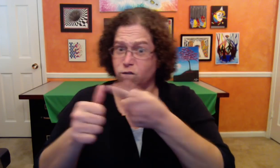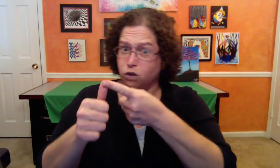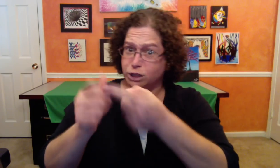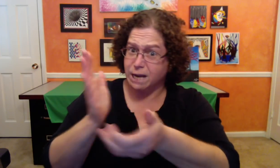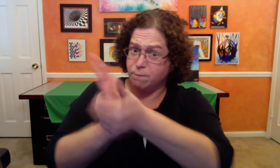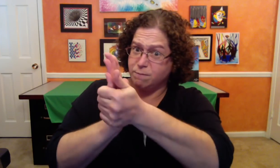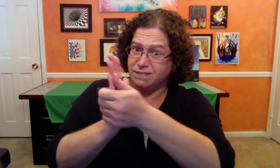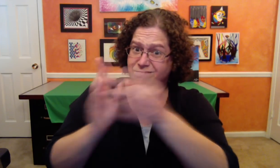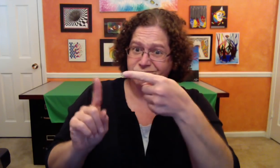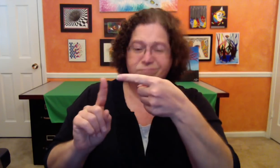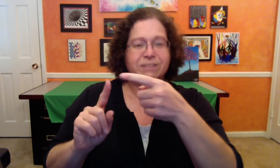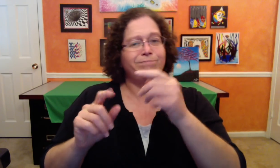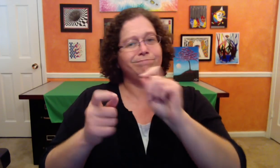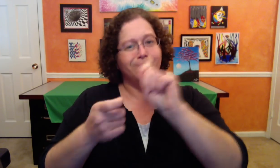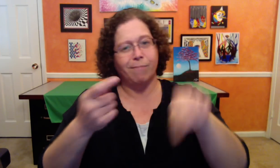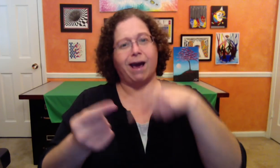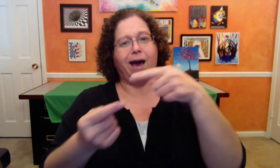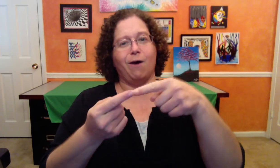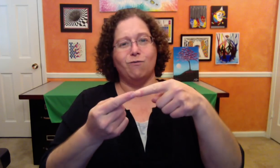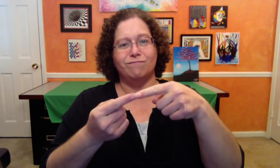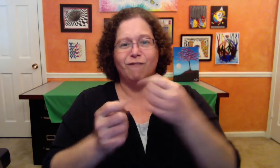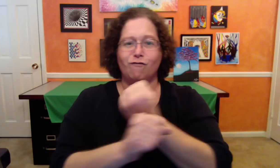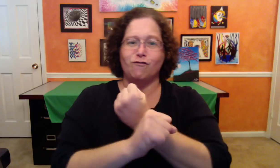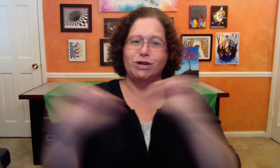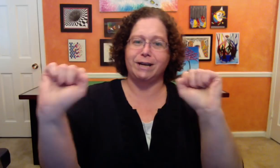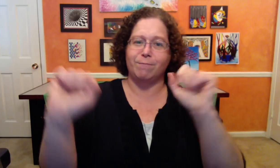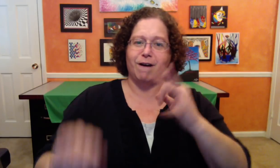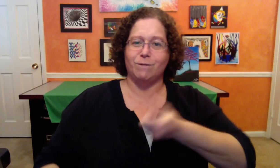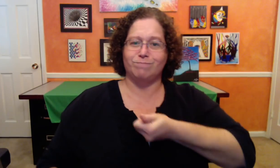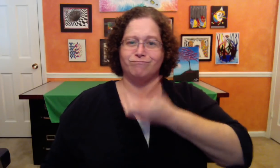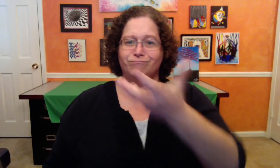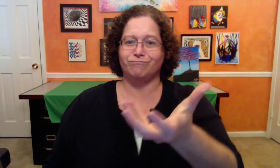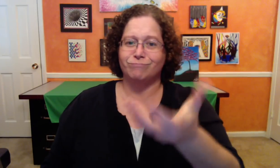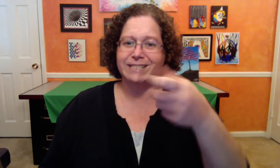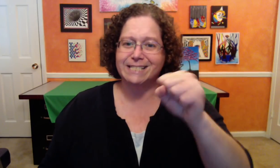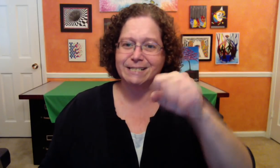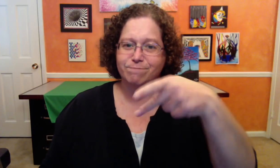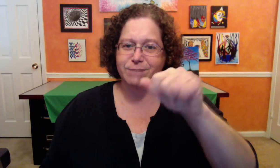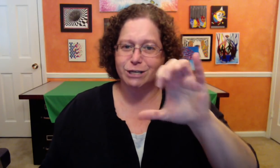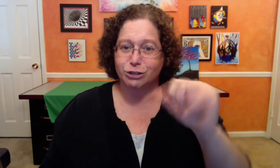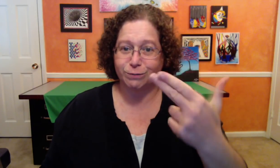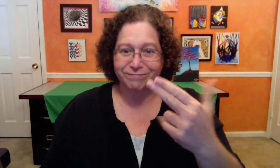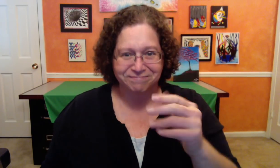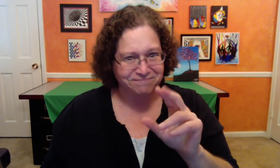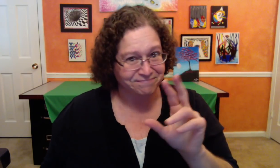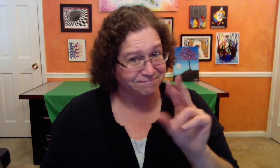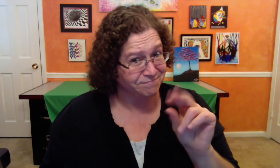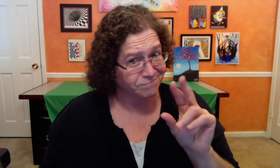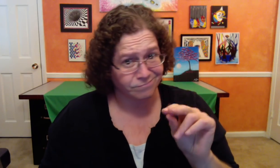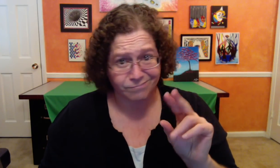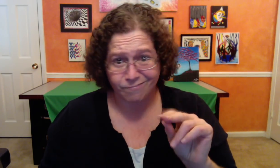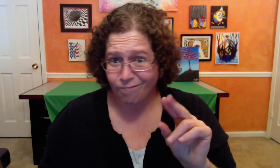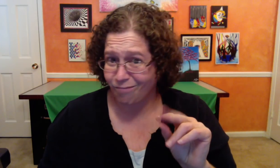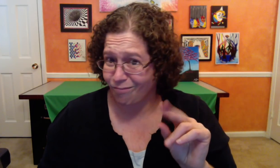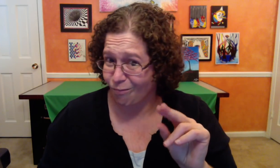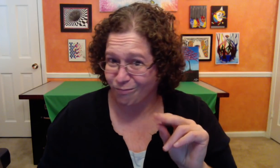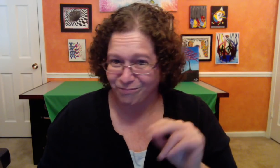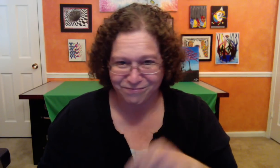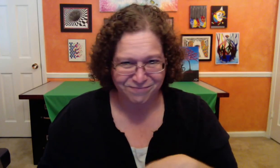that it was about the freedom of speech. It was not exactly true.